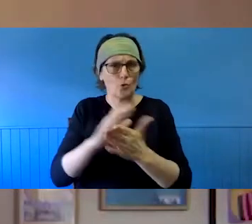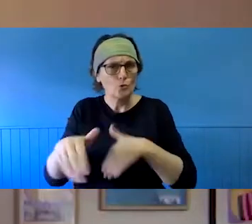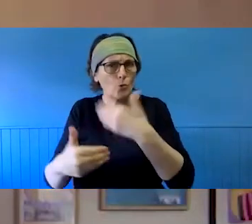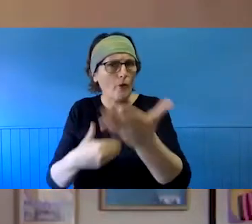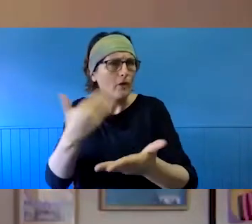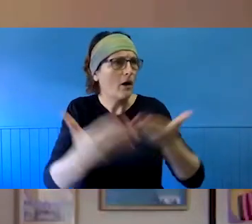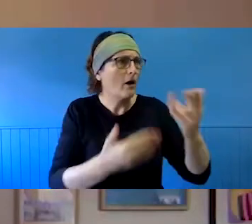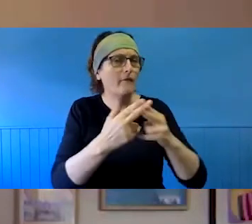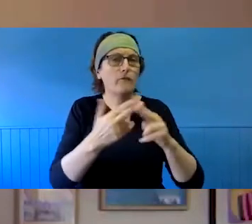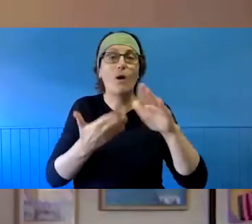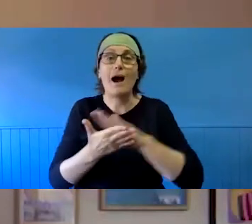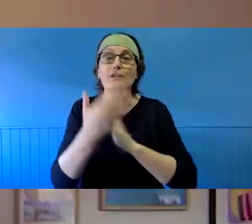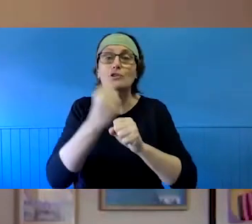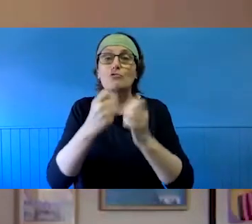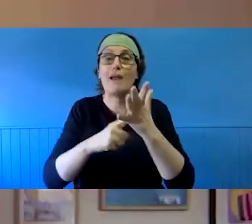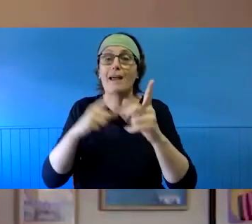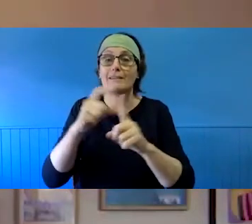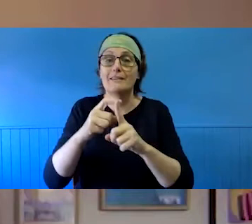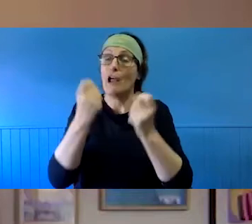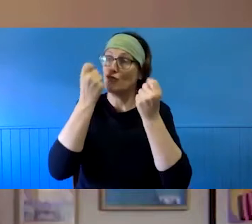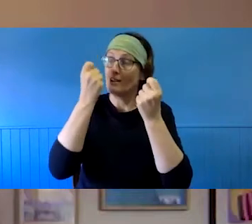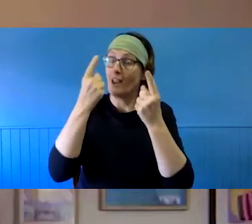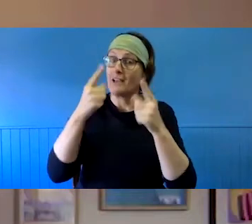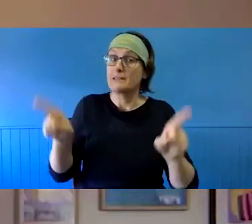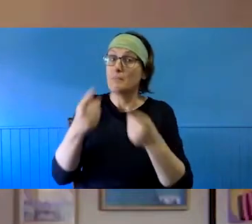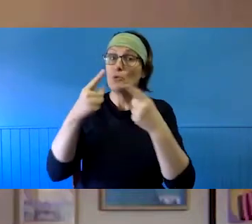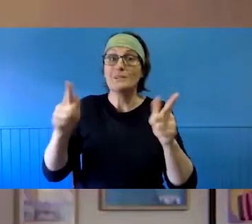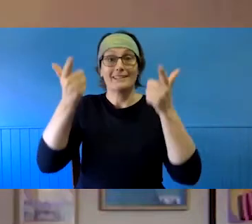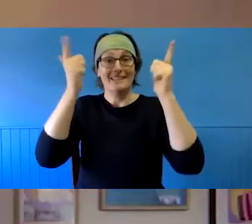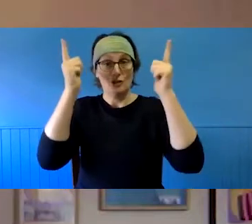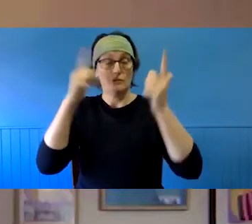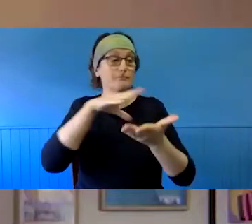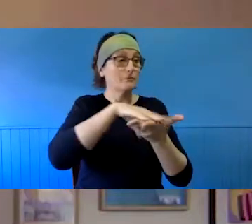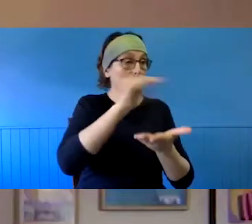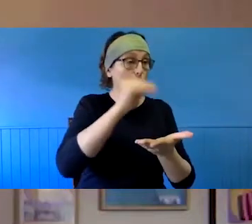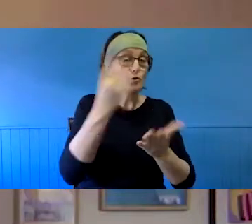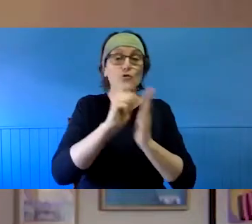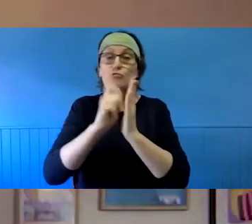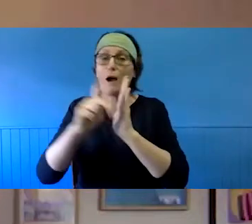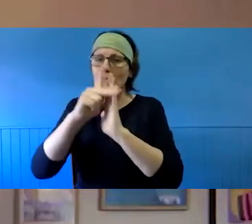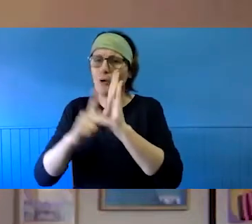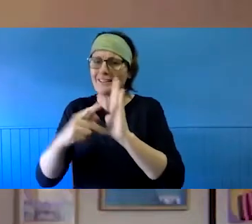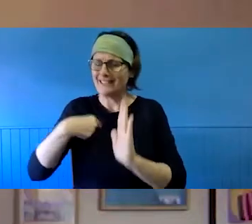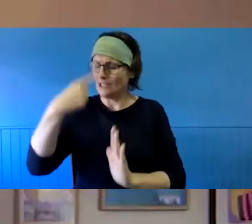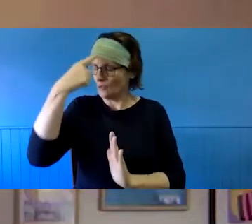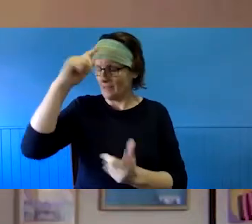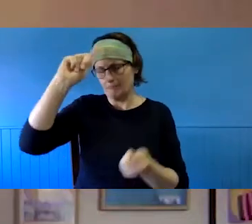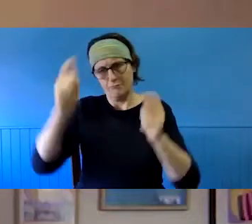And the urgent need for a shift in thinking for music instructors, students and policy-makers. When developing online teaching methods.